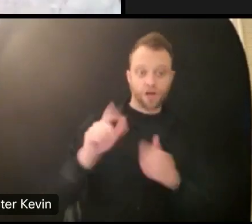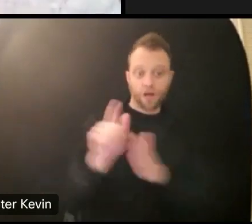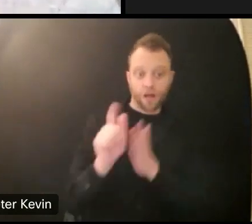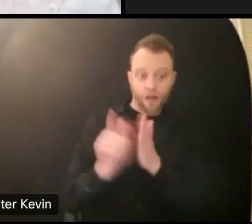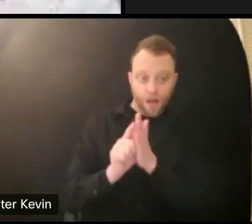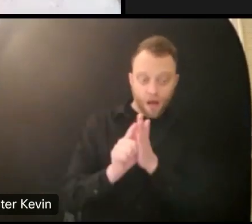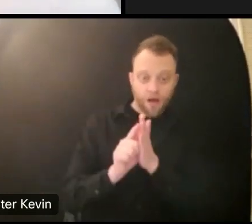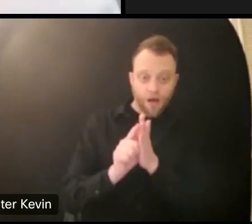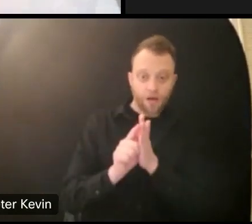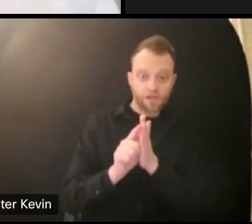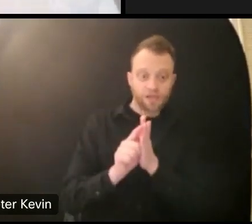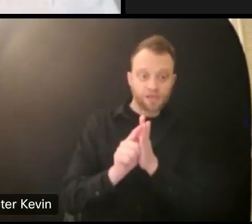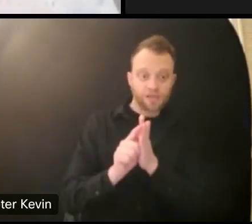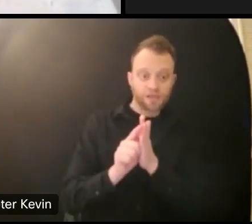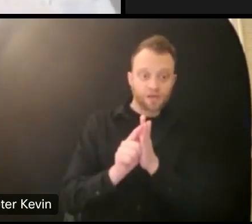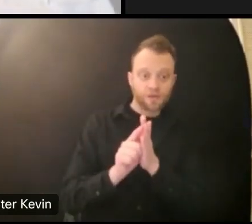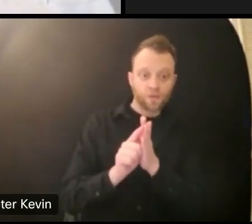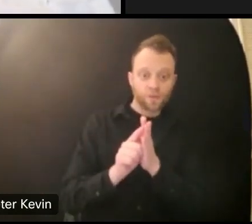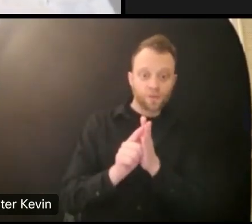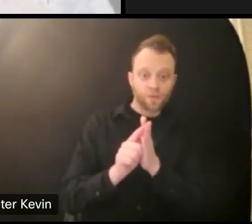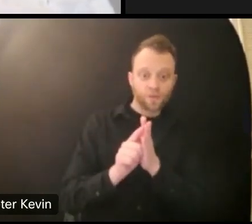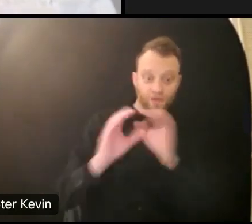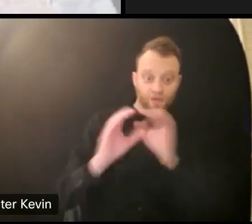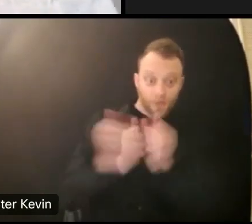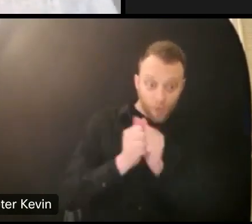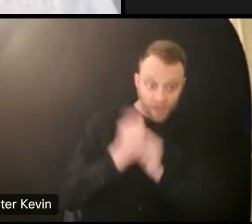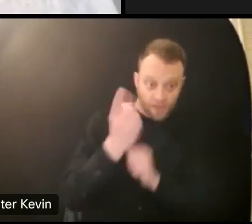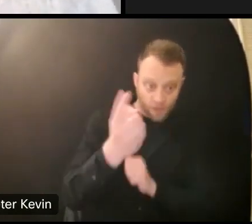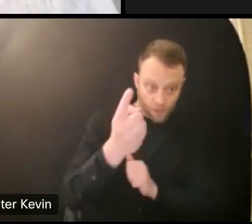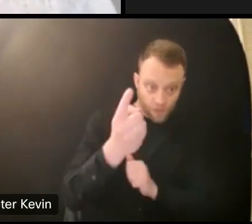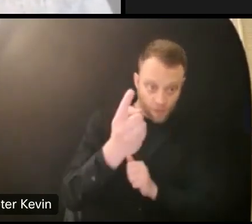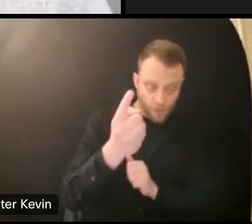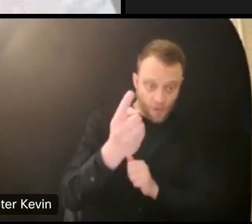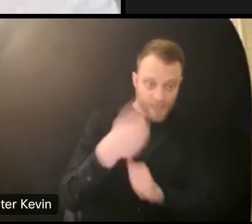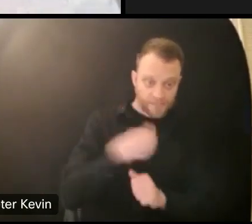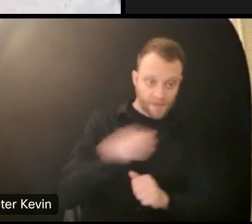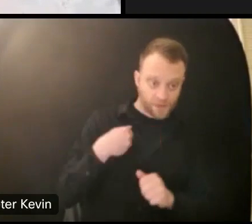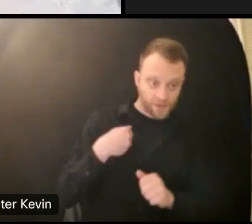Neighborhood Commission law just as members of the Commission. So I'm not certain, I saw in the chat,